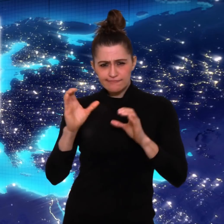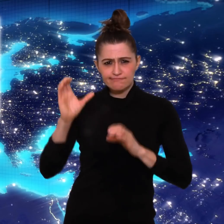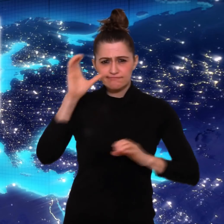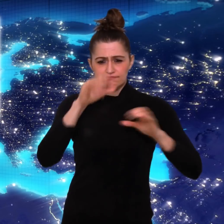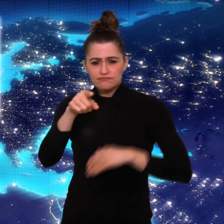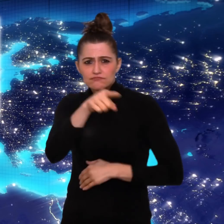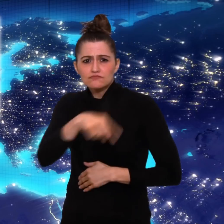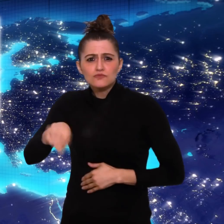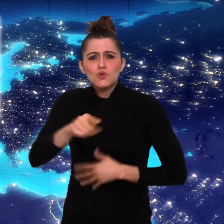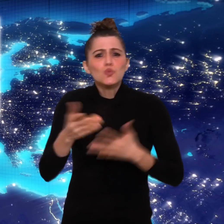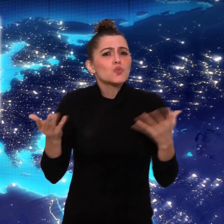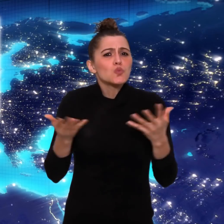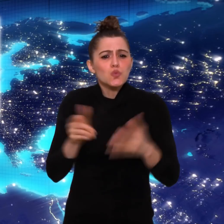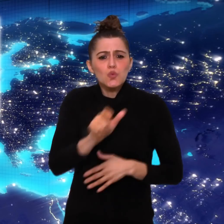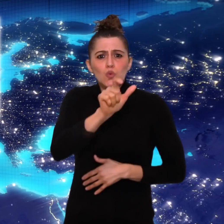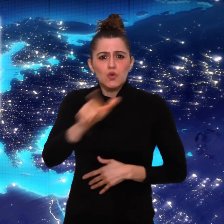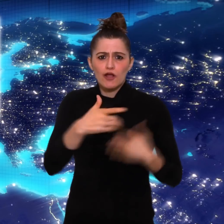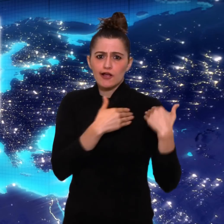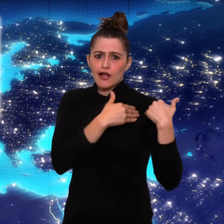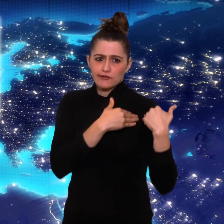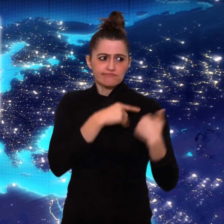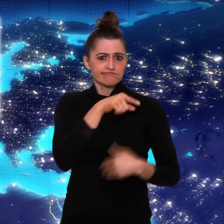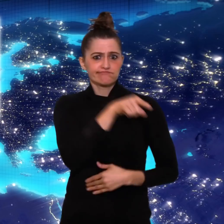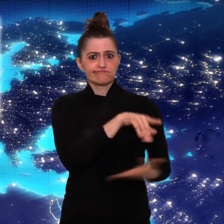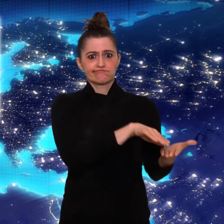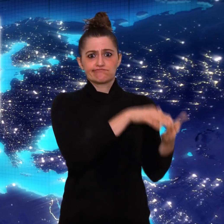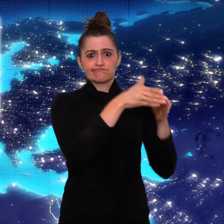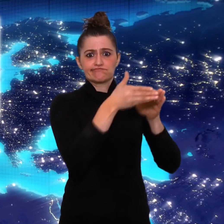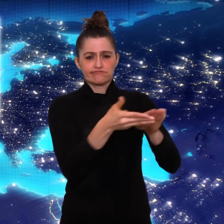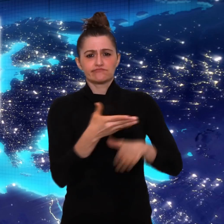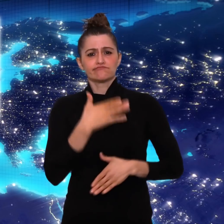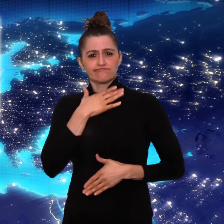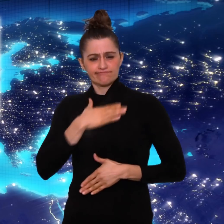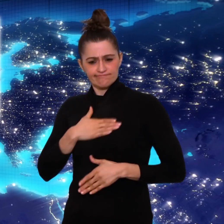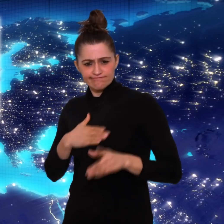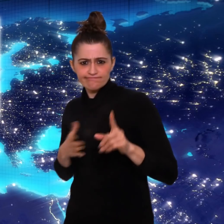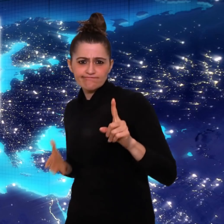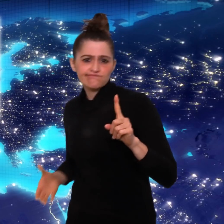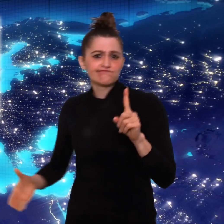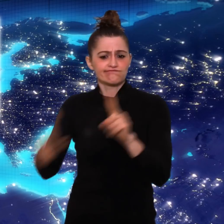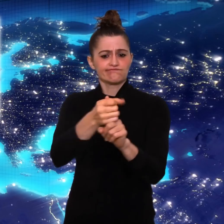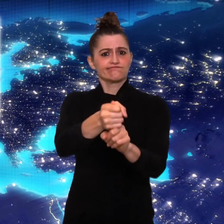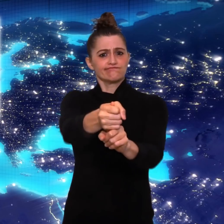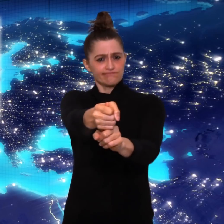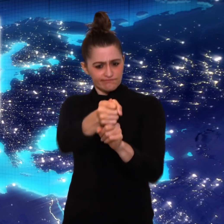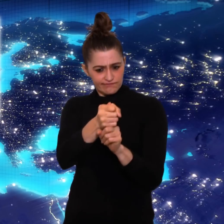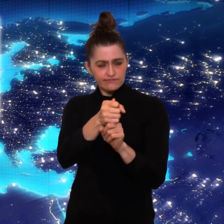for his death. Khashoggi, a critic